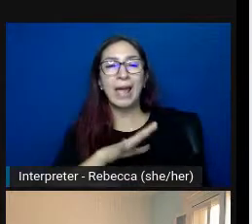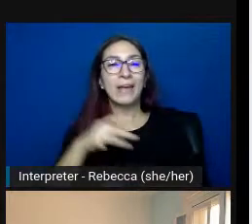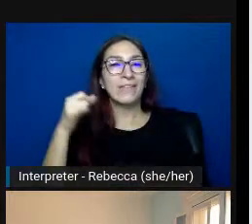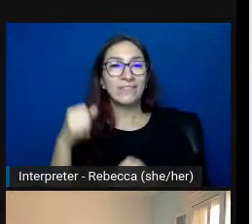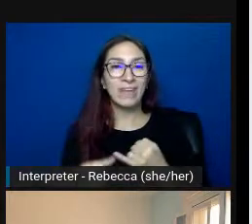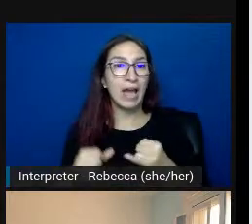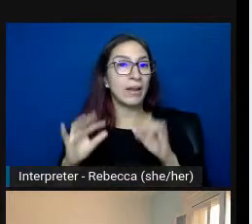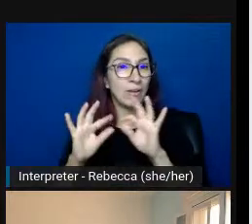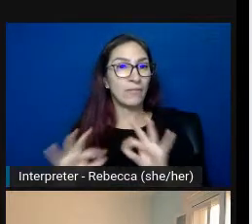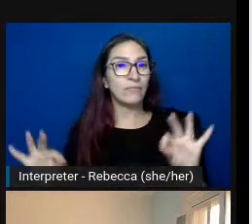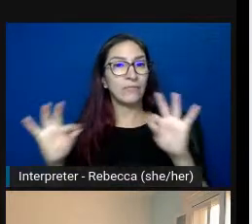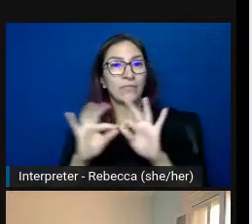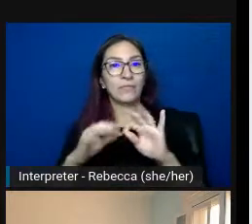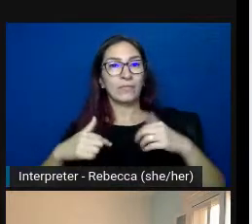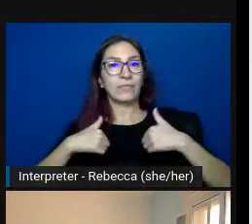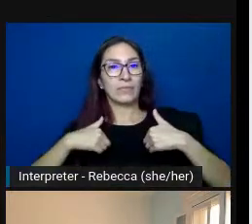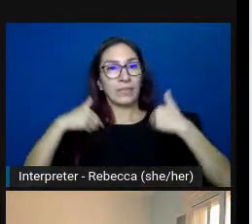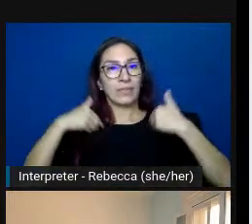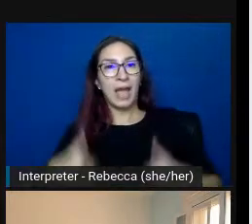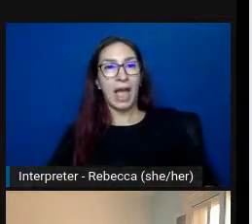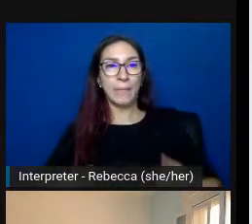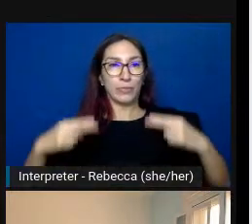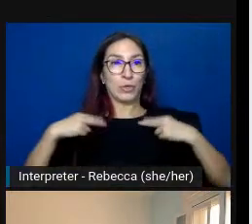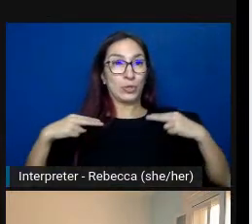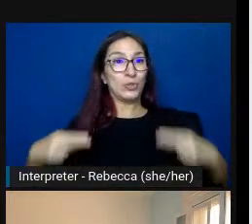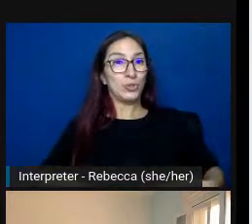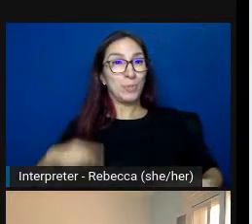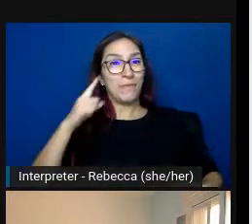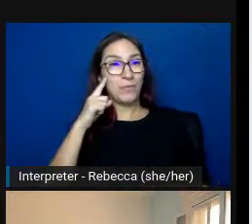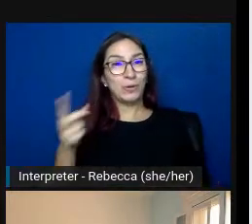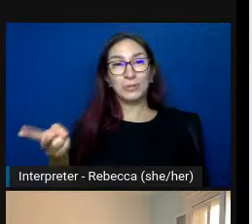decisions and also in more practical aspects like Joomla